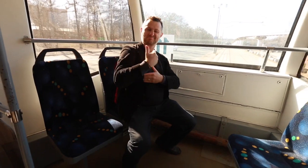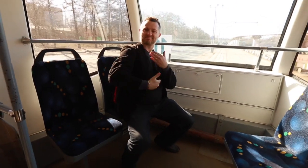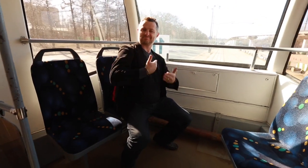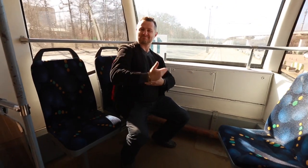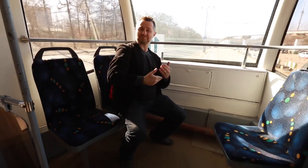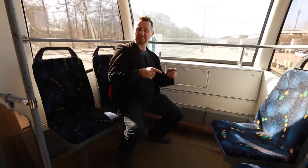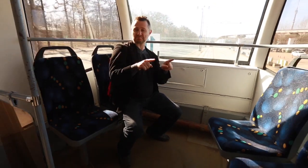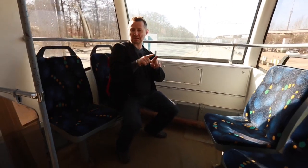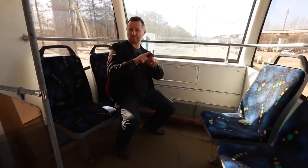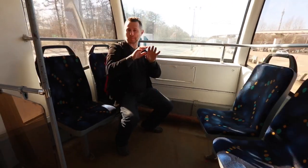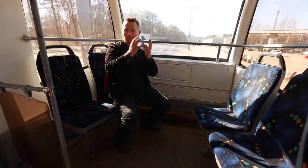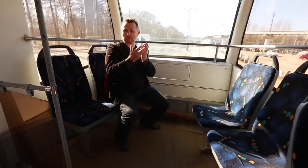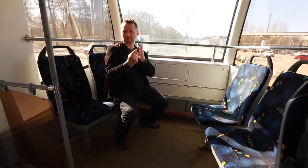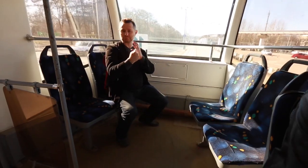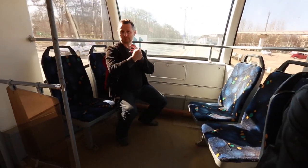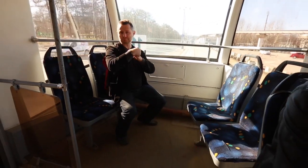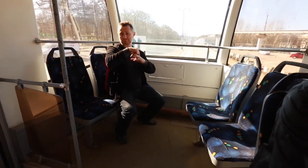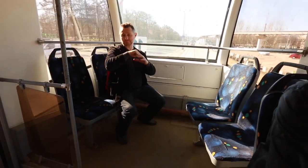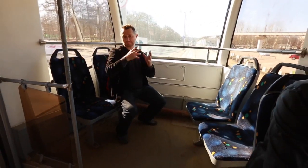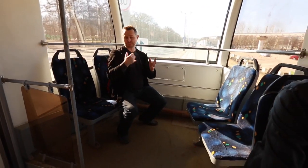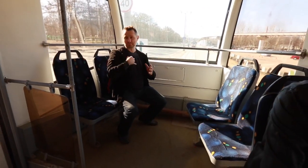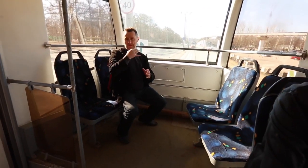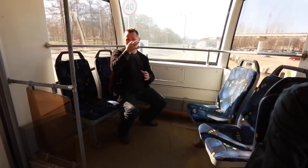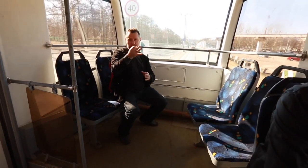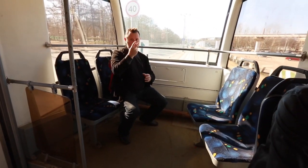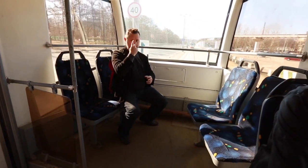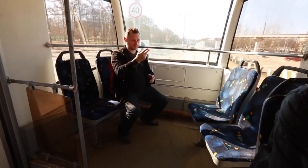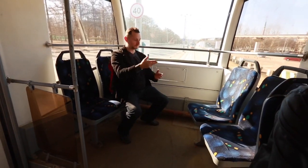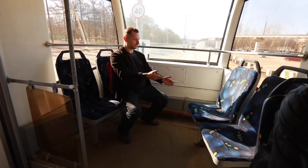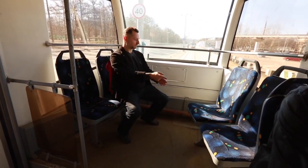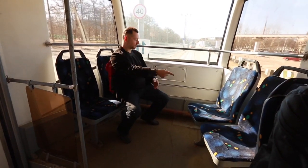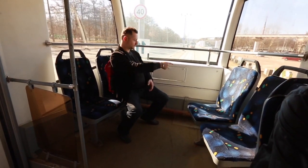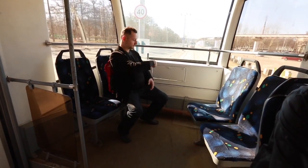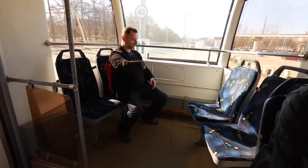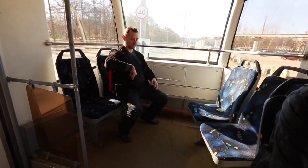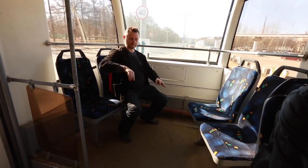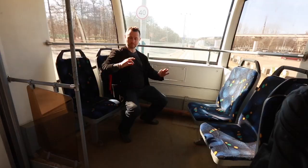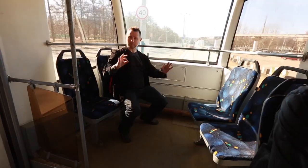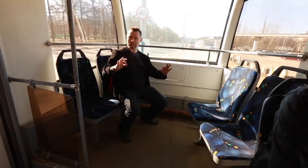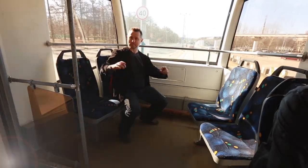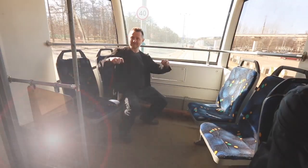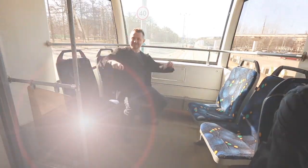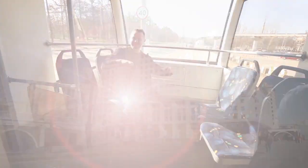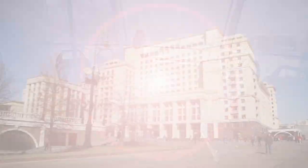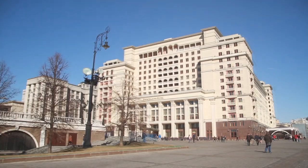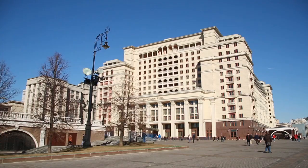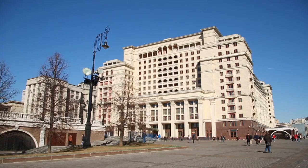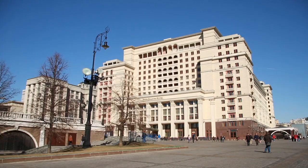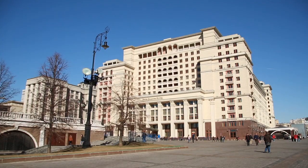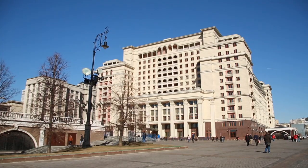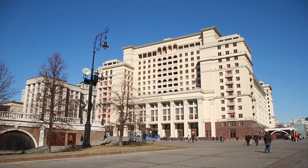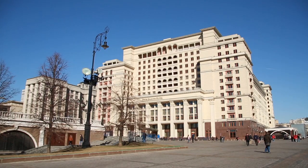no interruption from hearing people or communication barriers. It is a form of Deaf space.